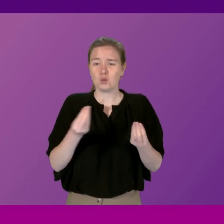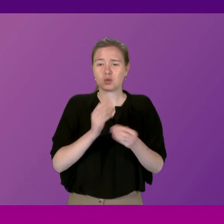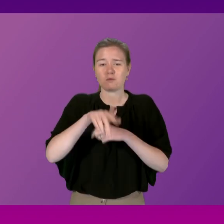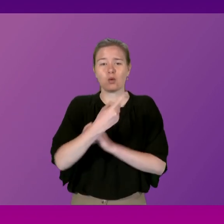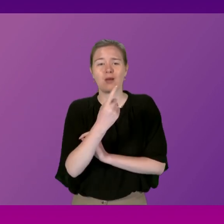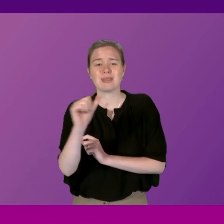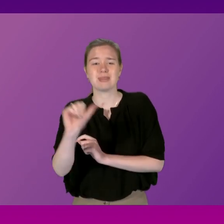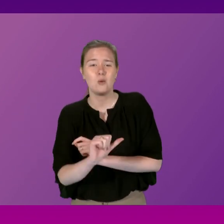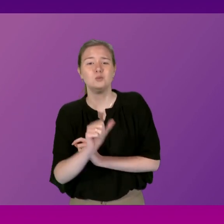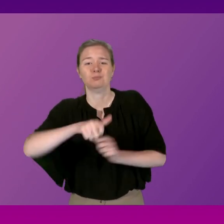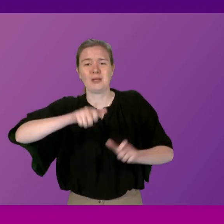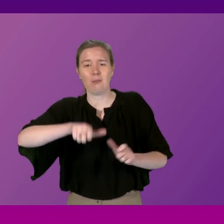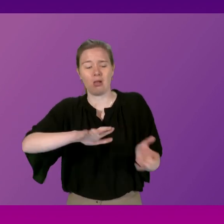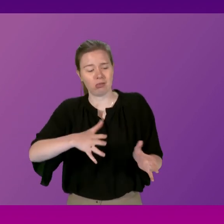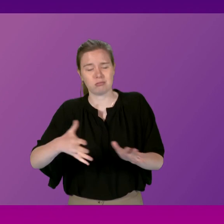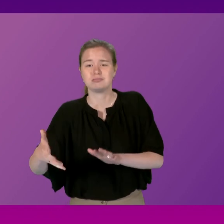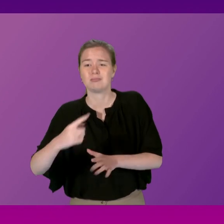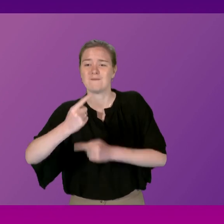to drugs in Scotland.